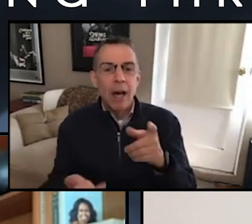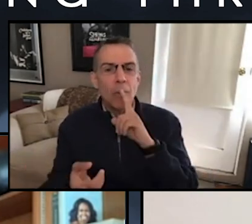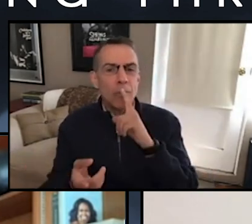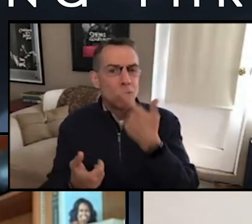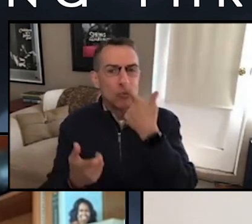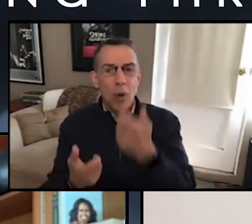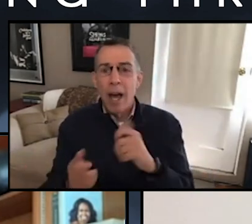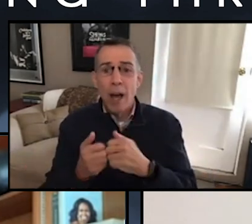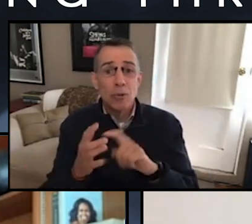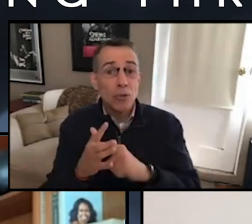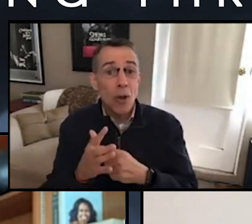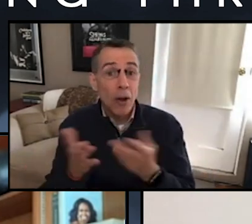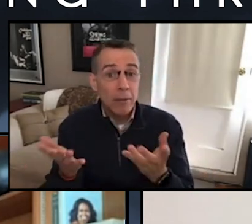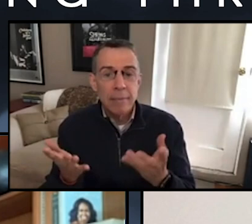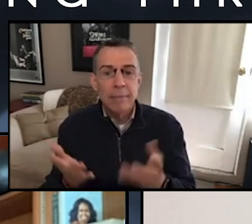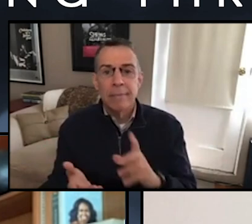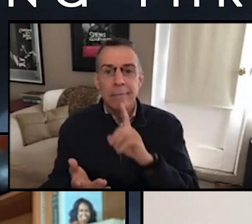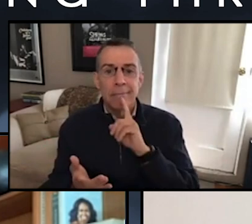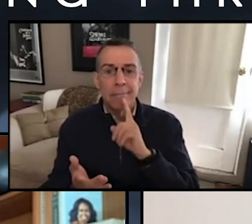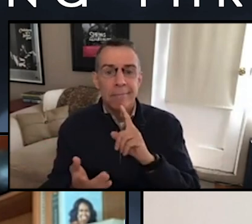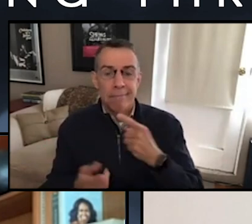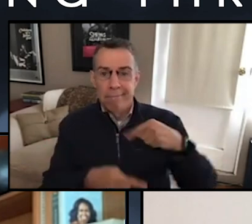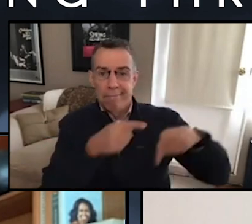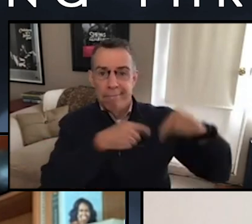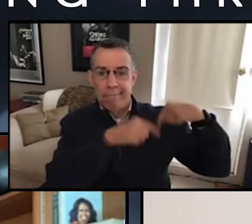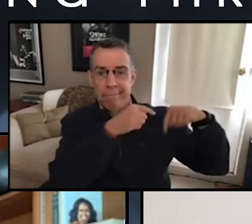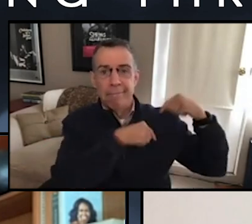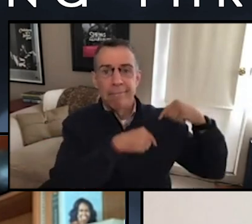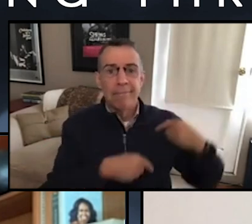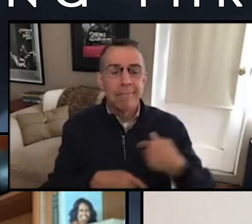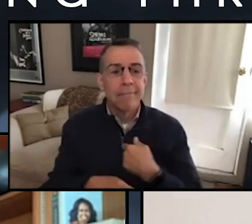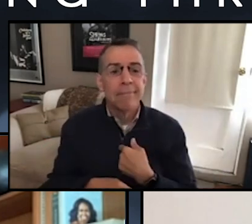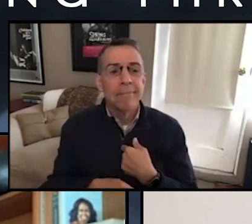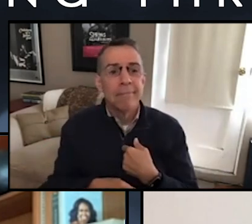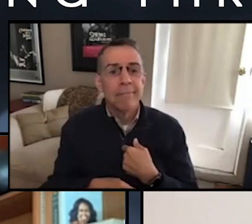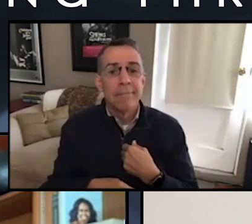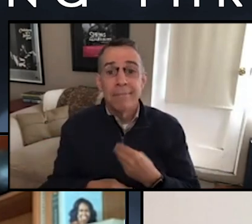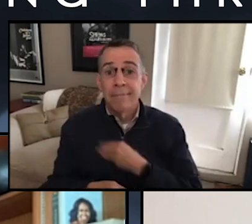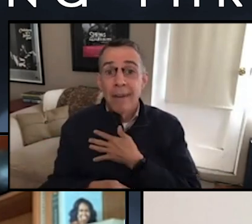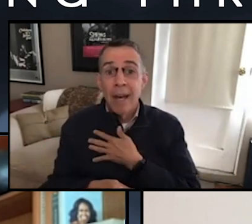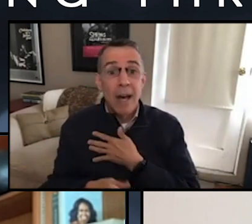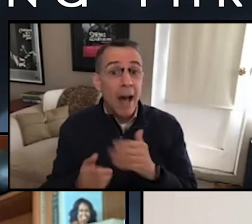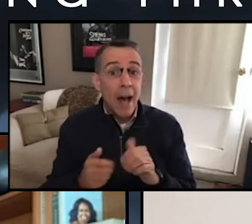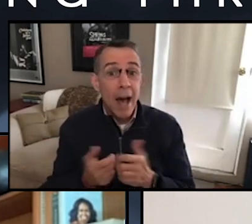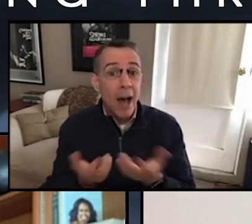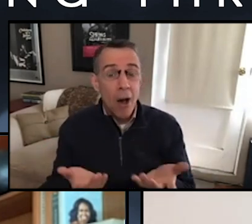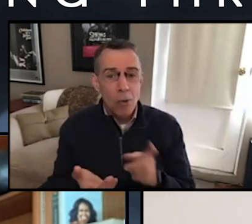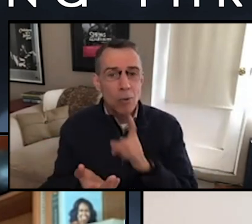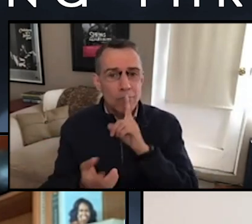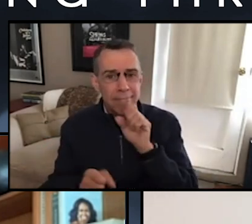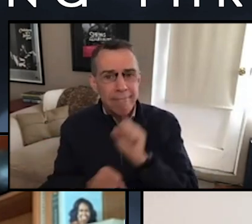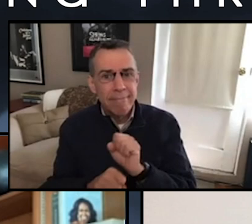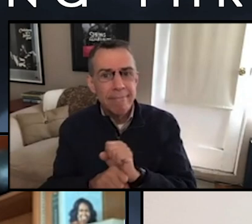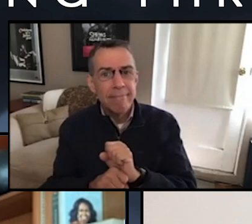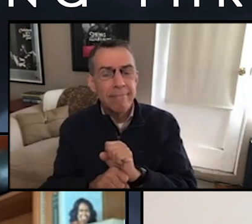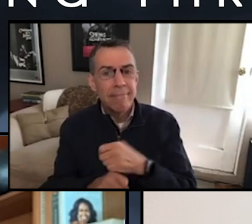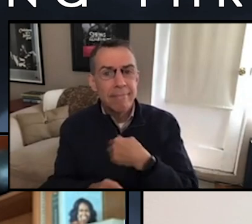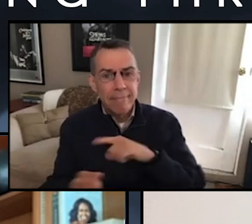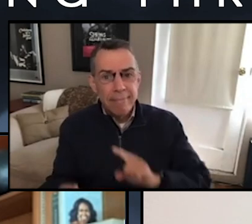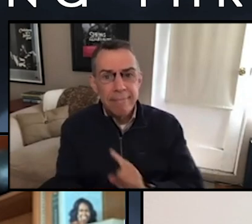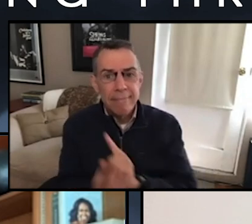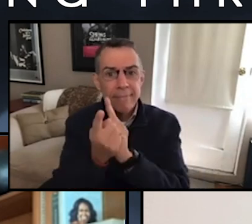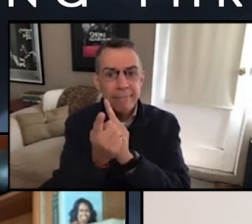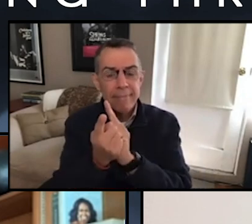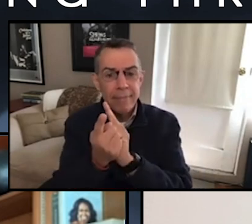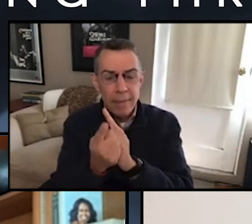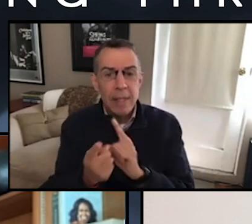this, it was. It was inspired by a real, encounter that I had, going back 10